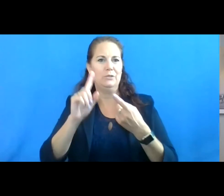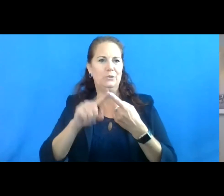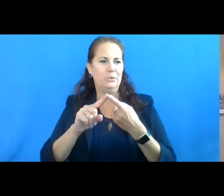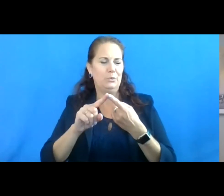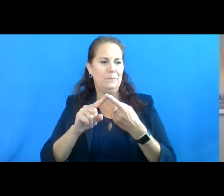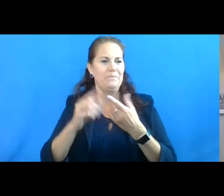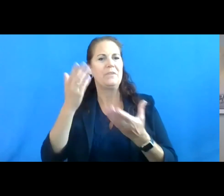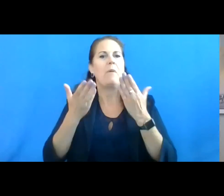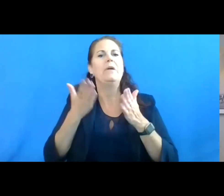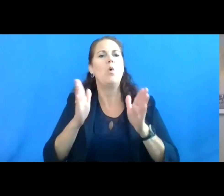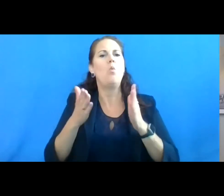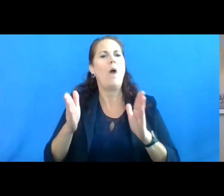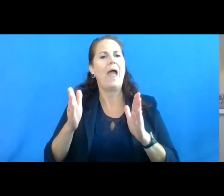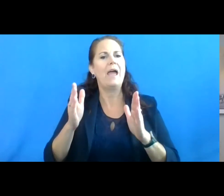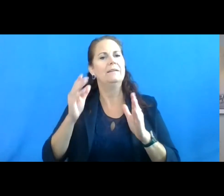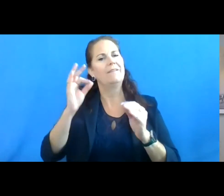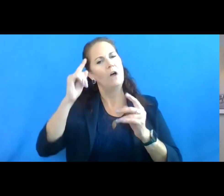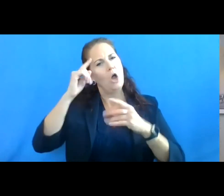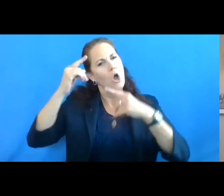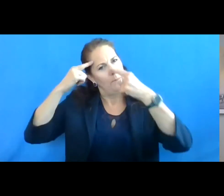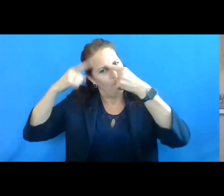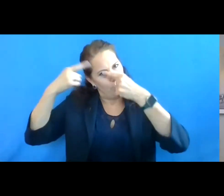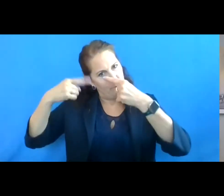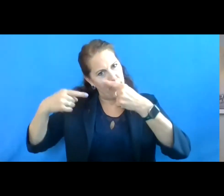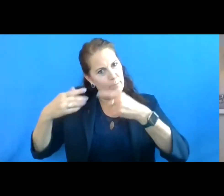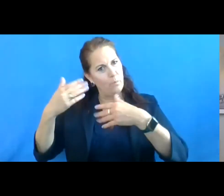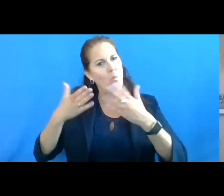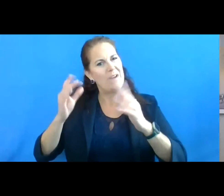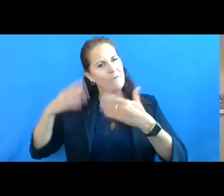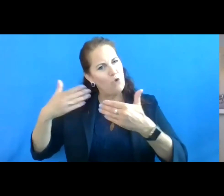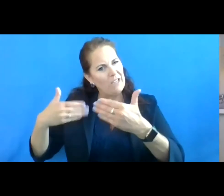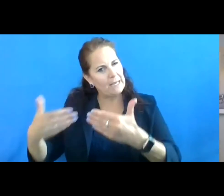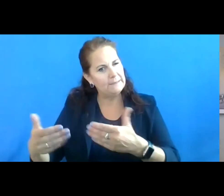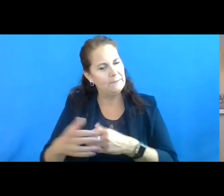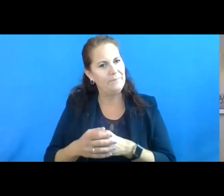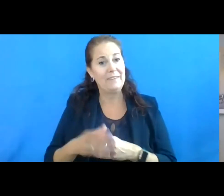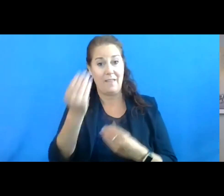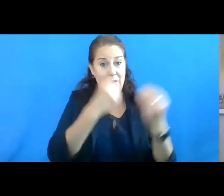Probably ways or processes would be the closest. So, there's the feast hall.